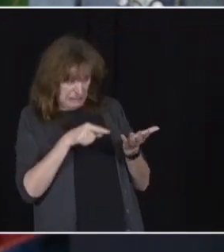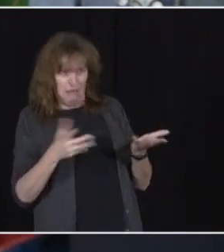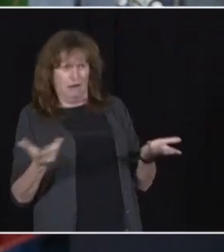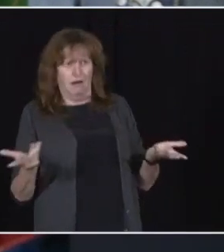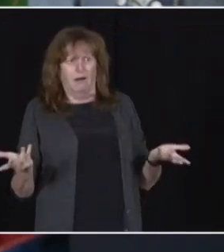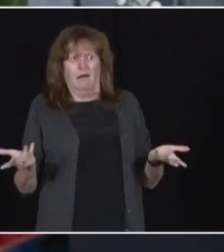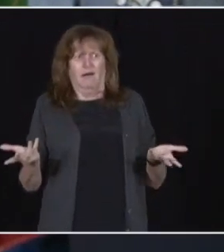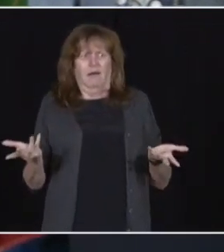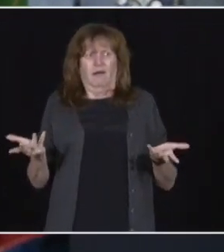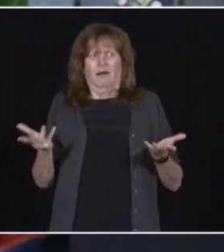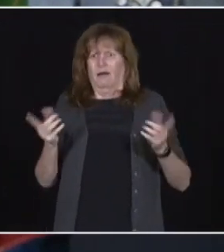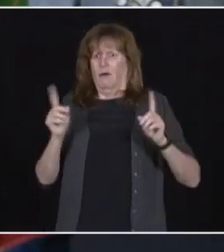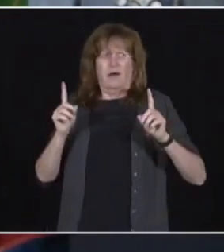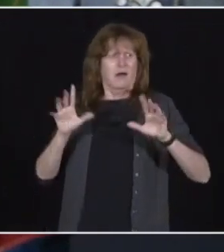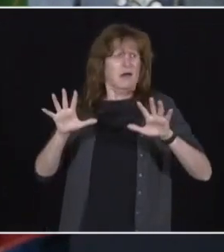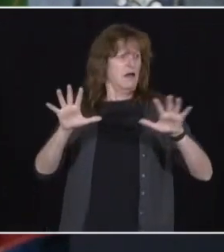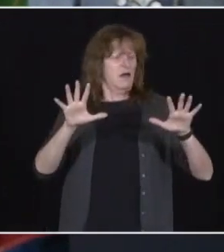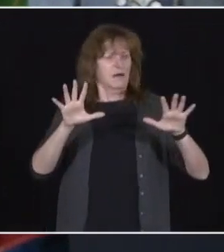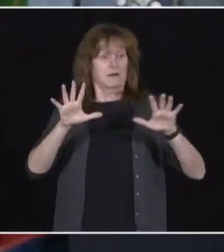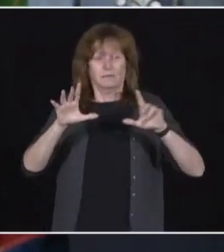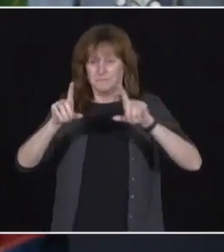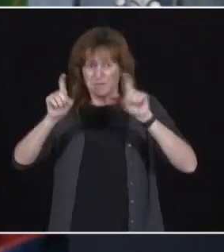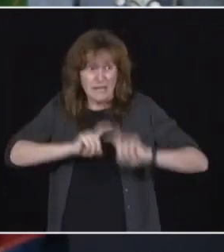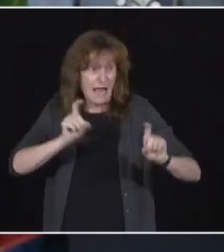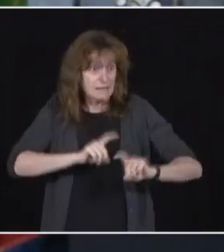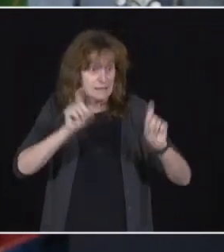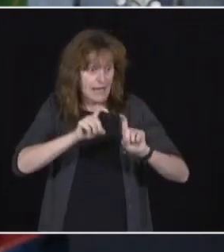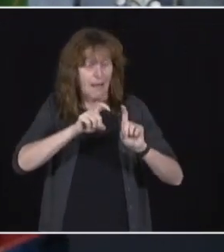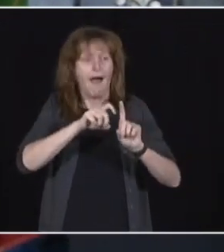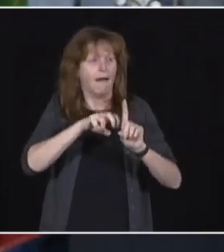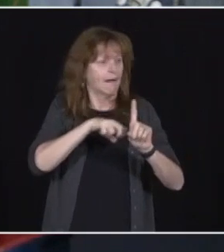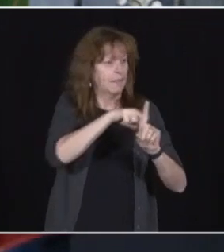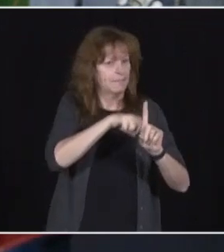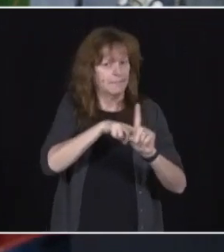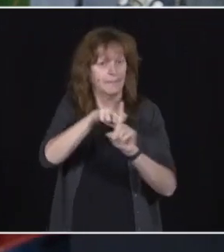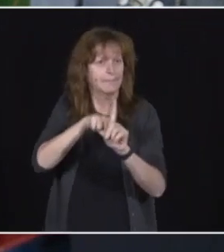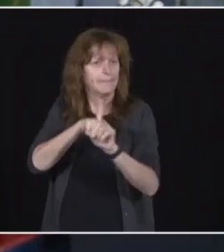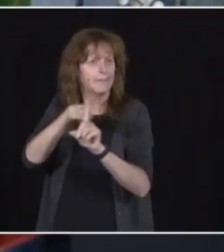But if we test, we can find it. If you trace, we can track it.